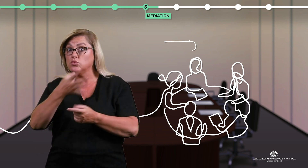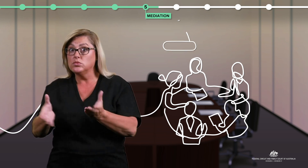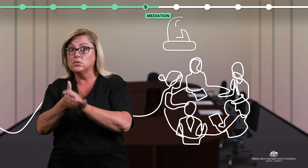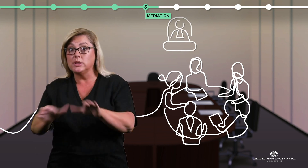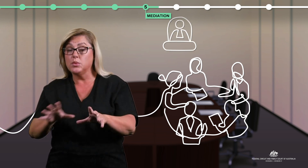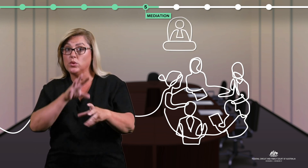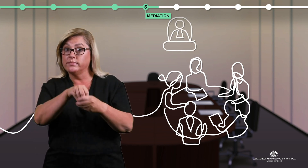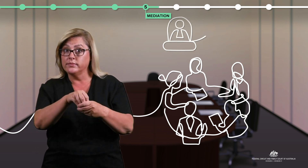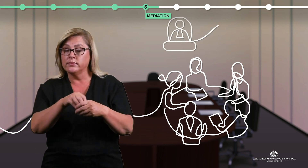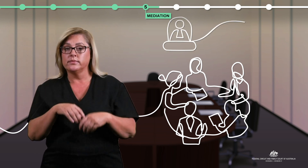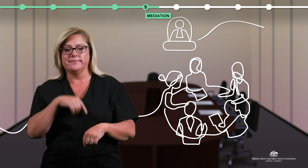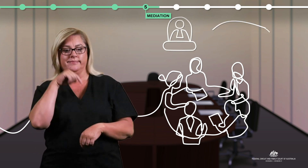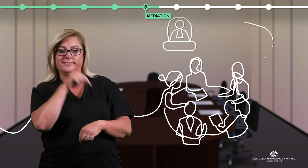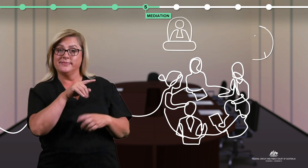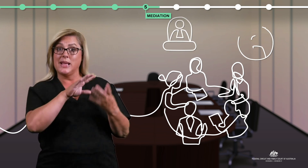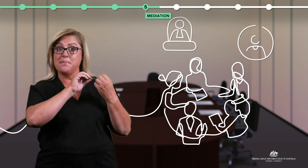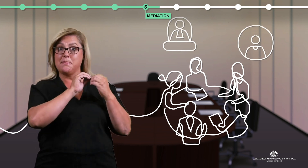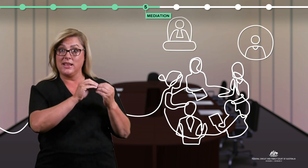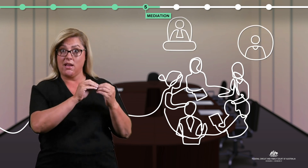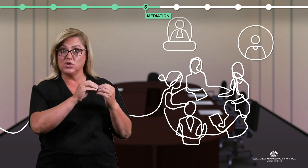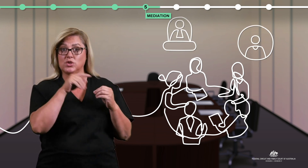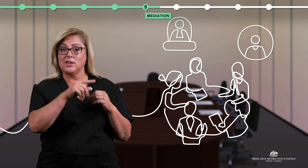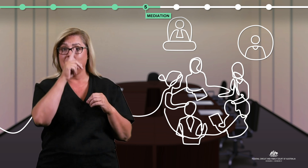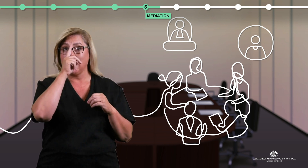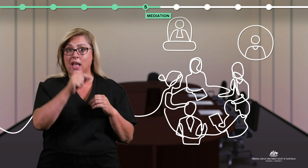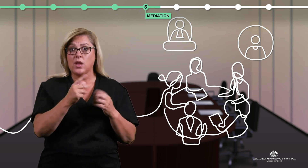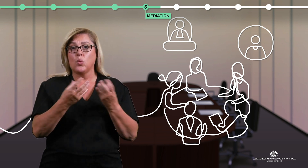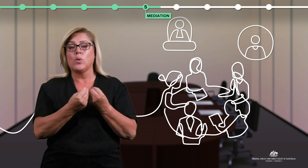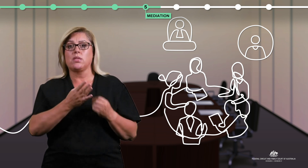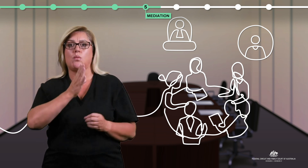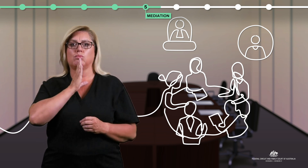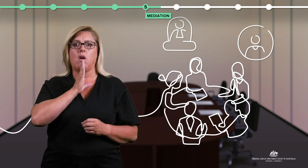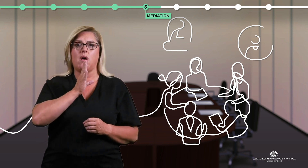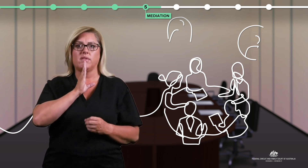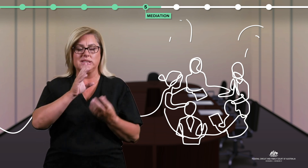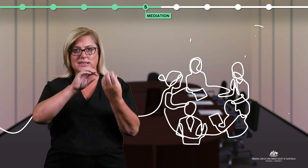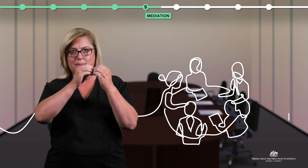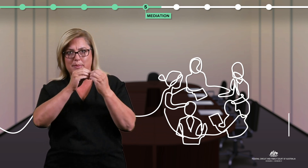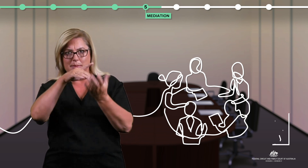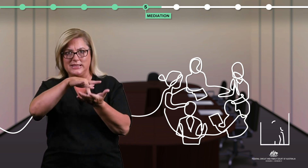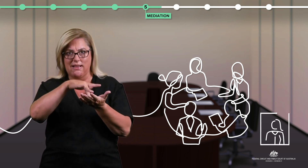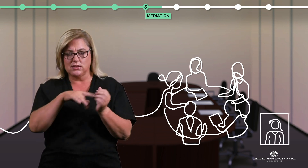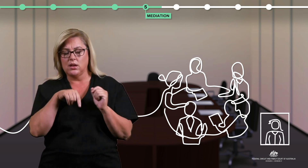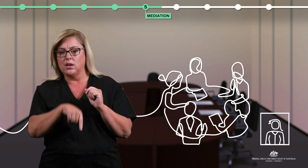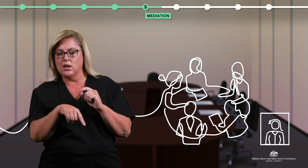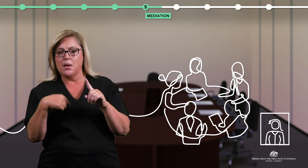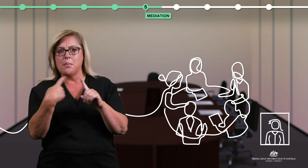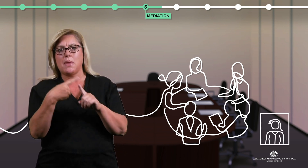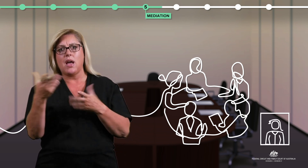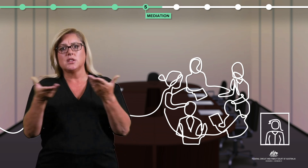sometimes with a Child Expert. A mediation can also be undertaken with a private mediator